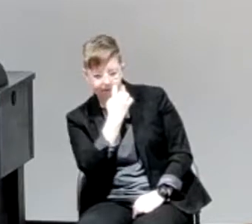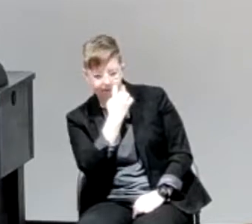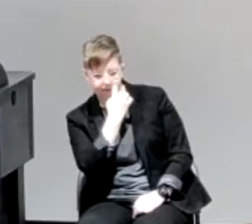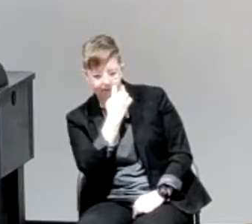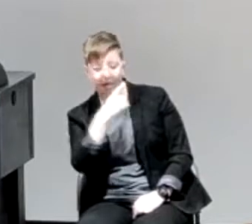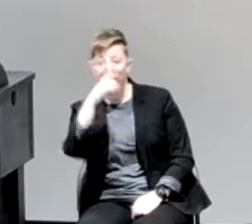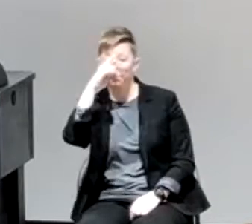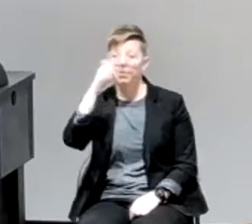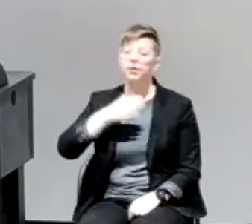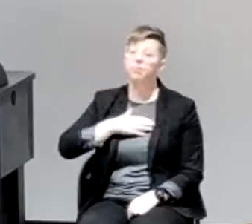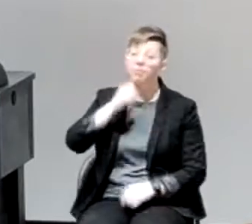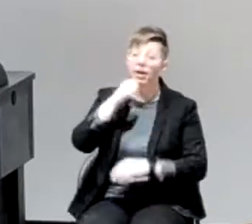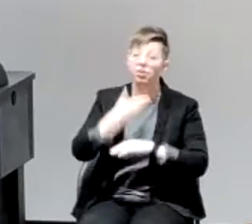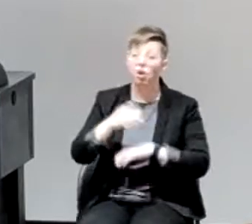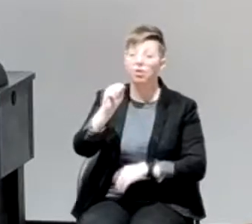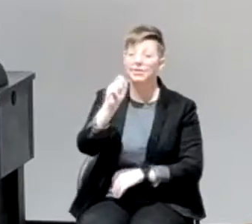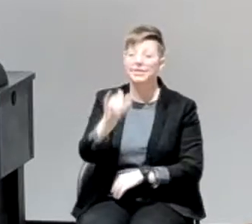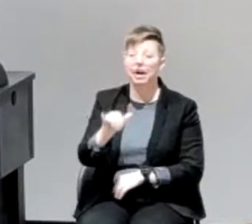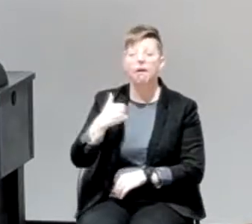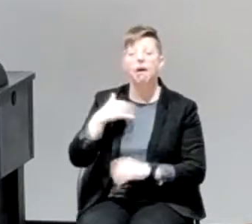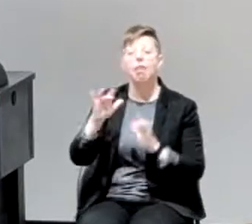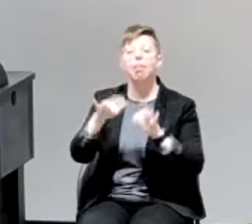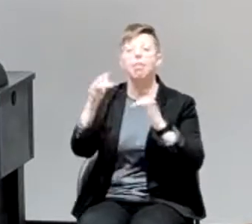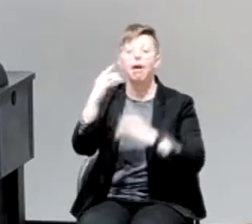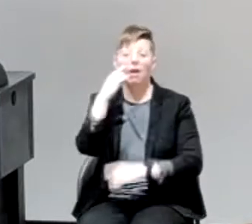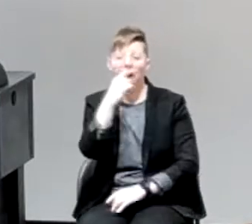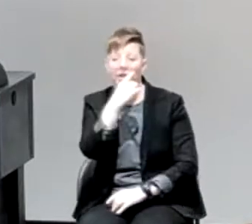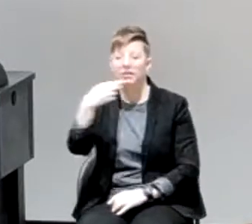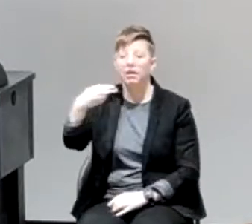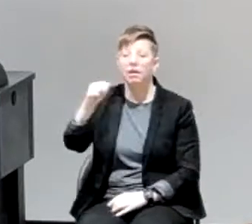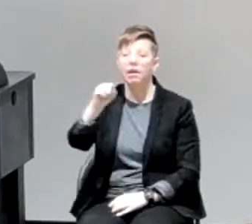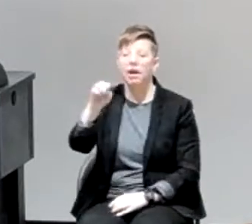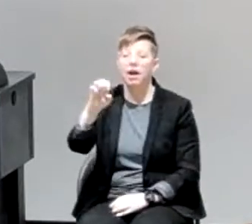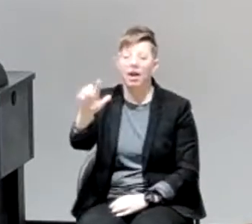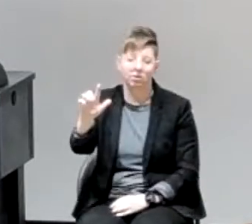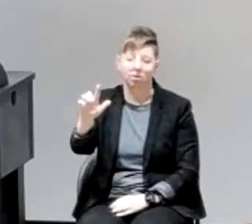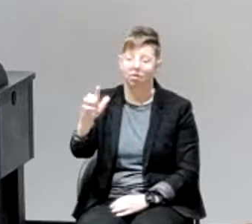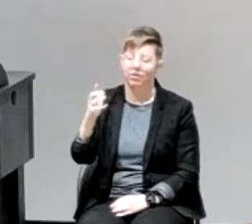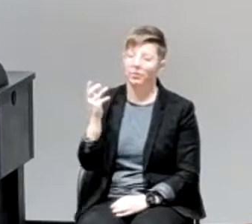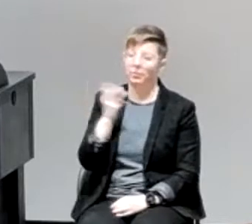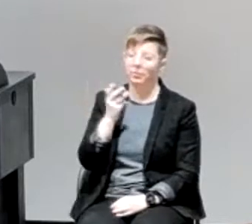And he simply said, you know , she's got my eyes